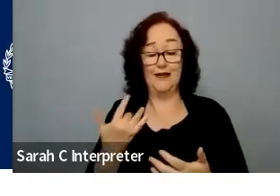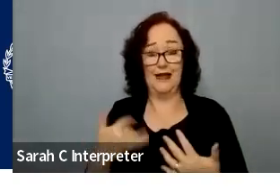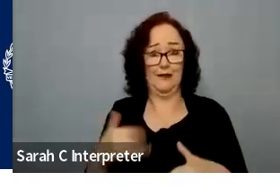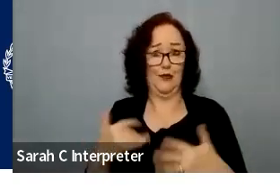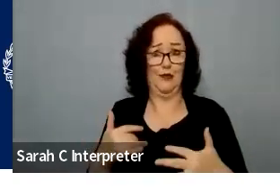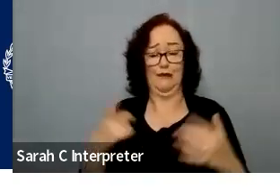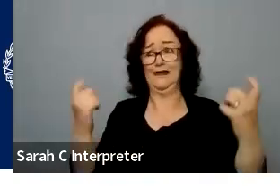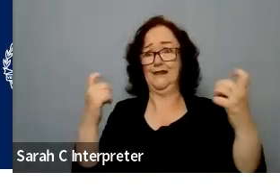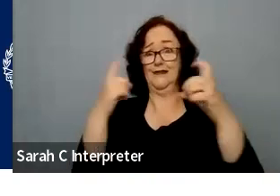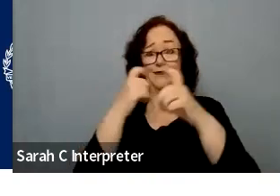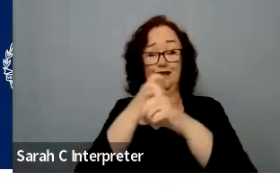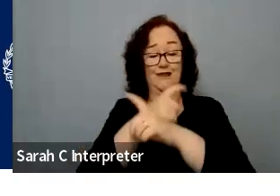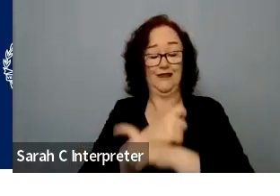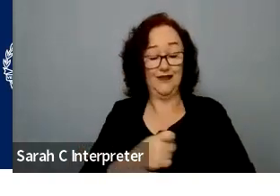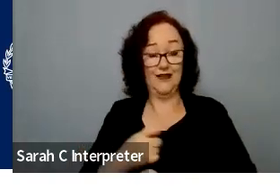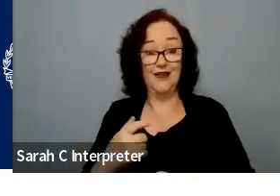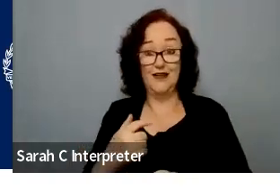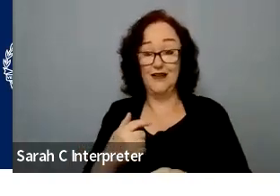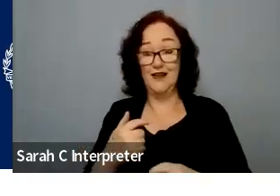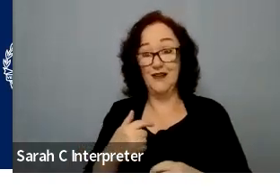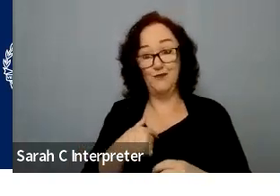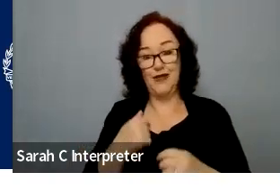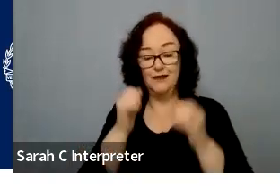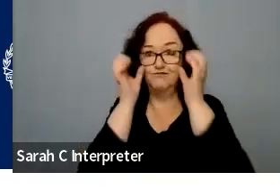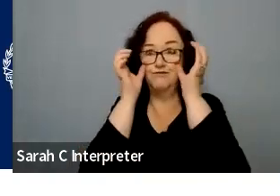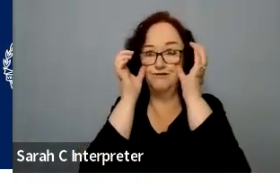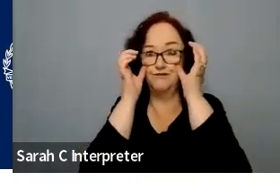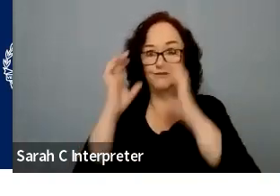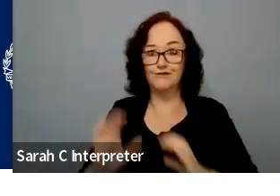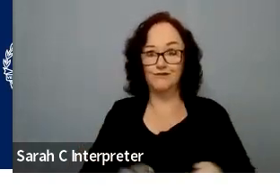it literally kept me up at night for a while um thinking about how this is all going to work,